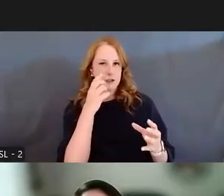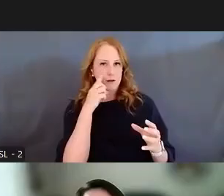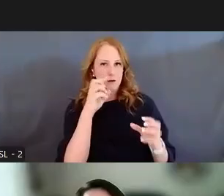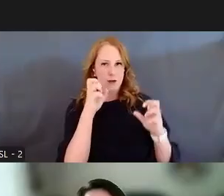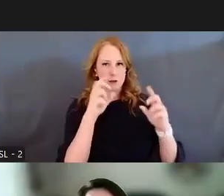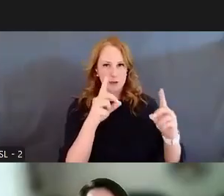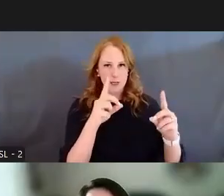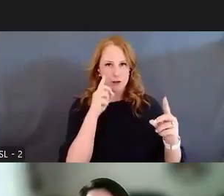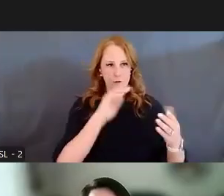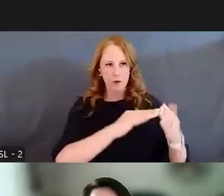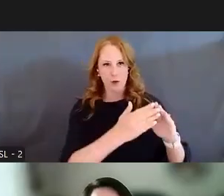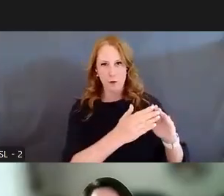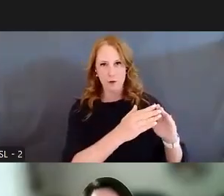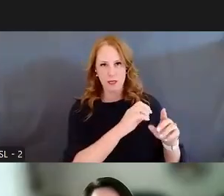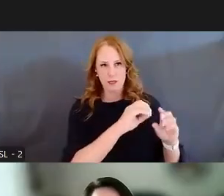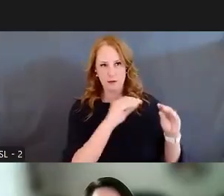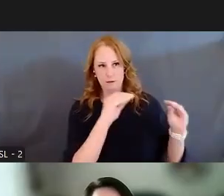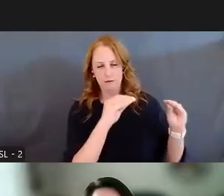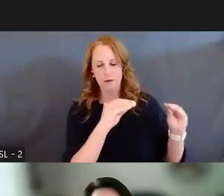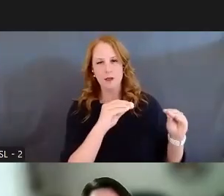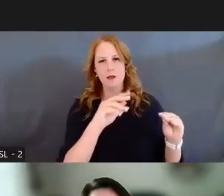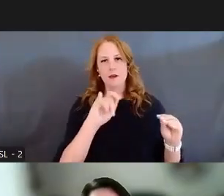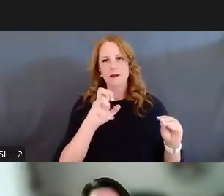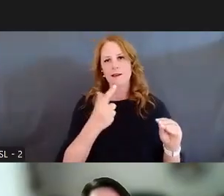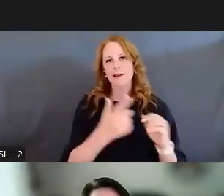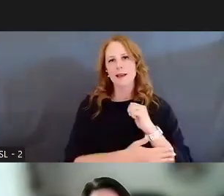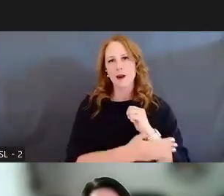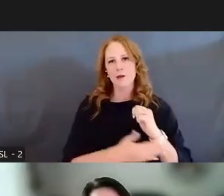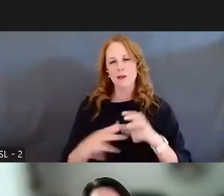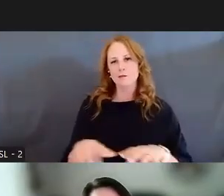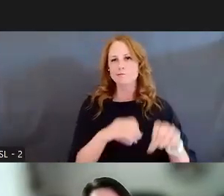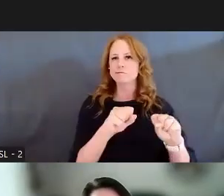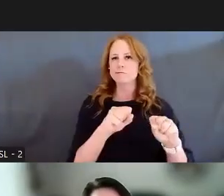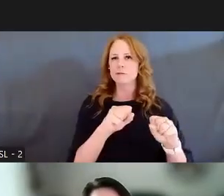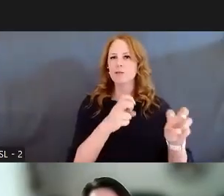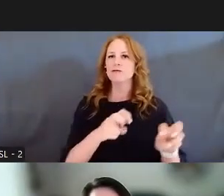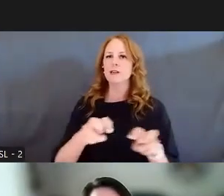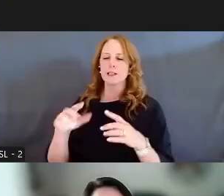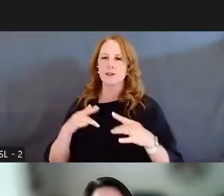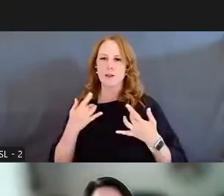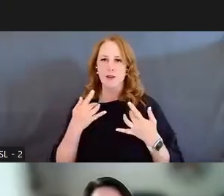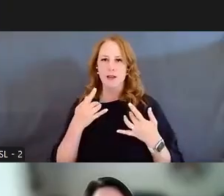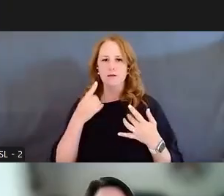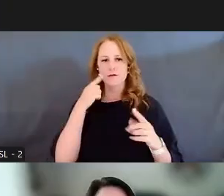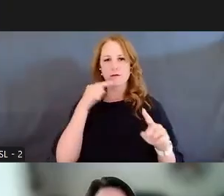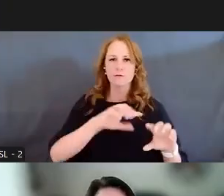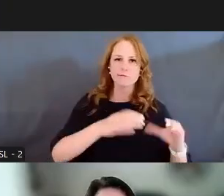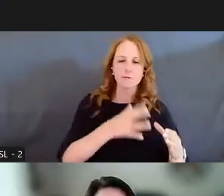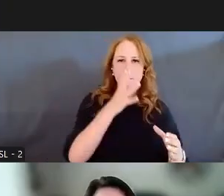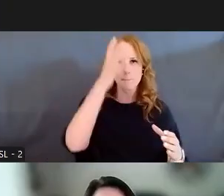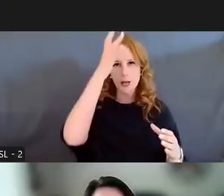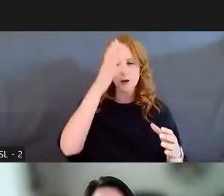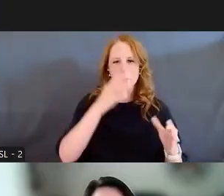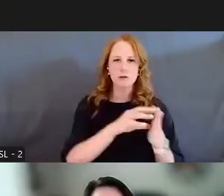King County hosted a transition event for parents and individuals, students as well as educators